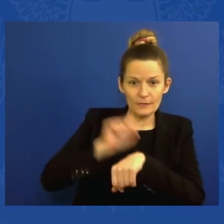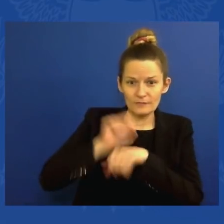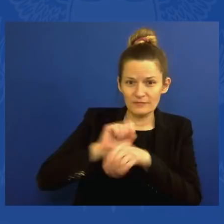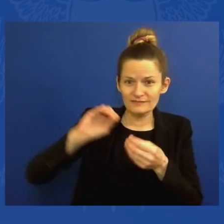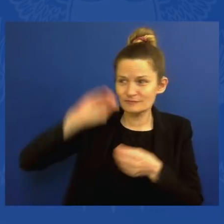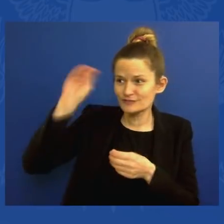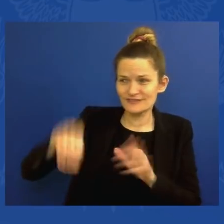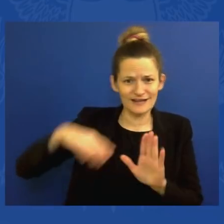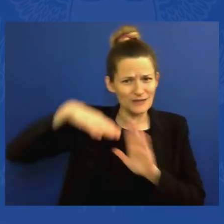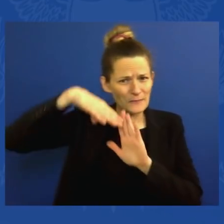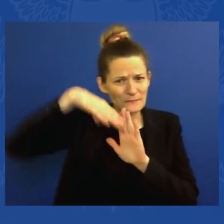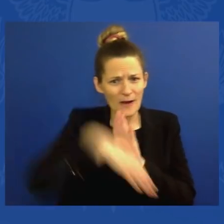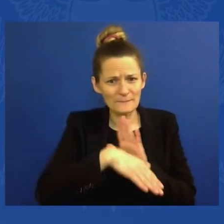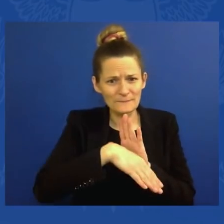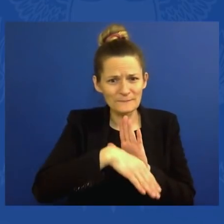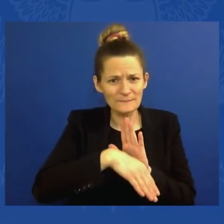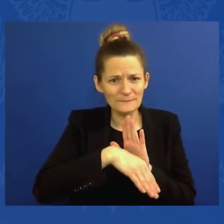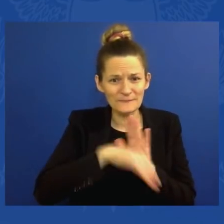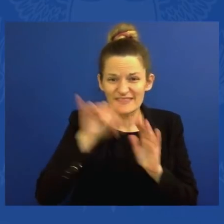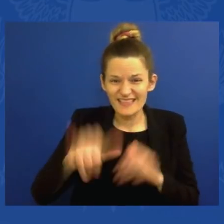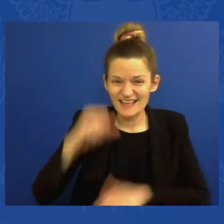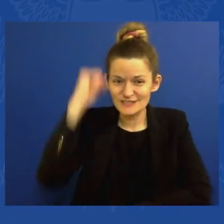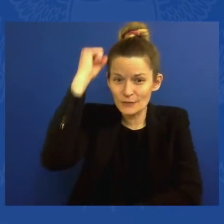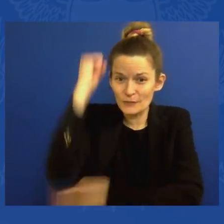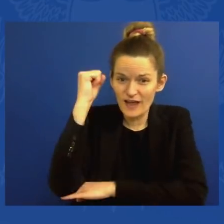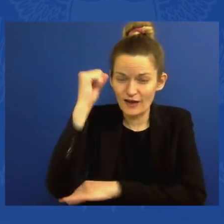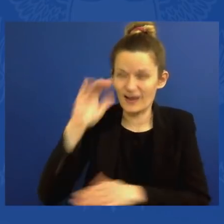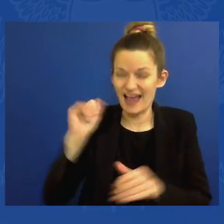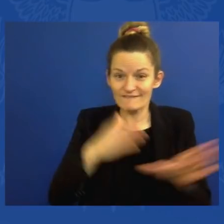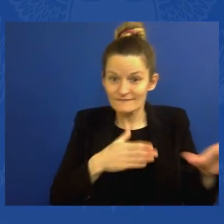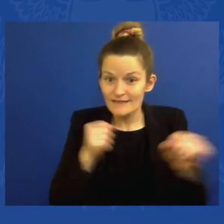And, by the way, before the American Rescue Plan passed, the Congressional Budget Office